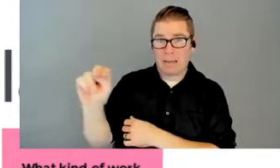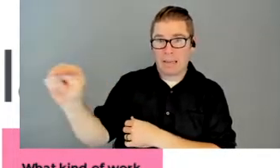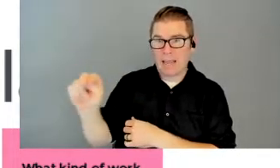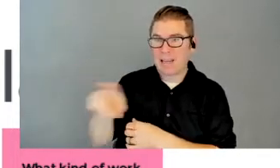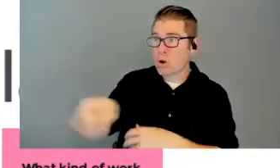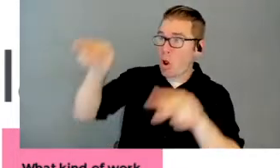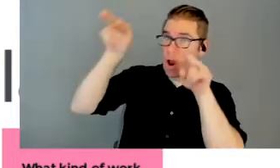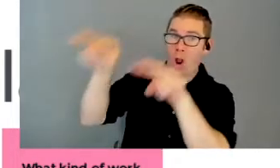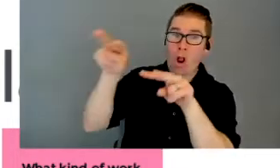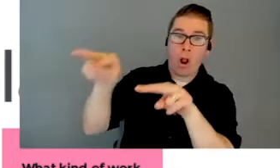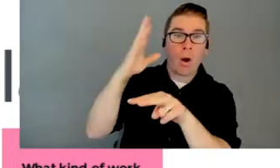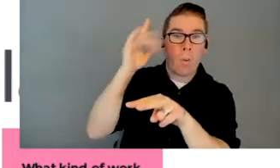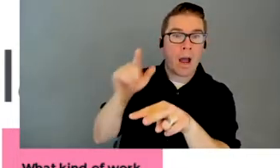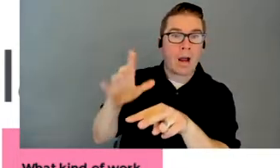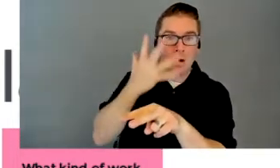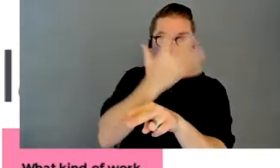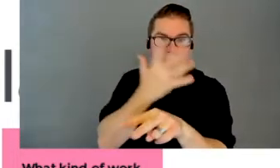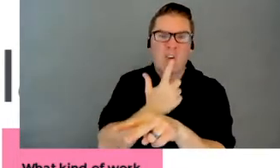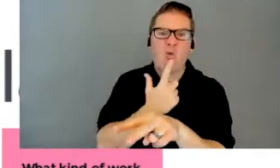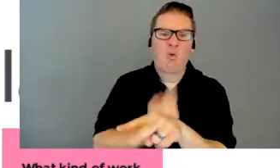She's very passionate about this